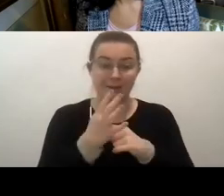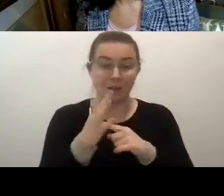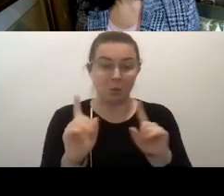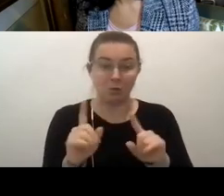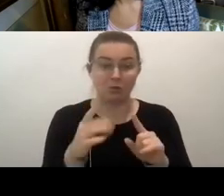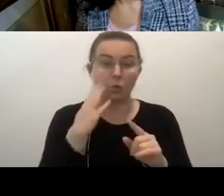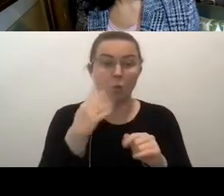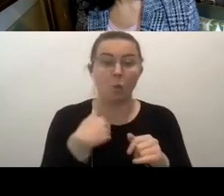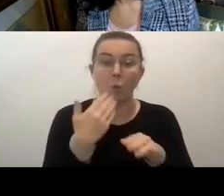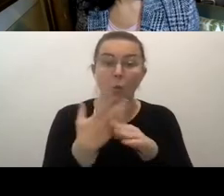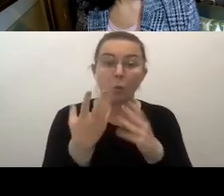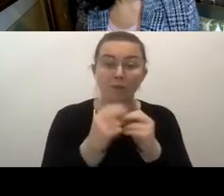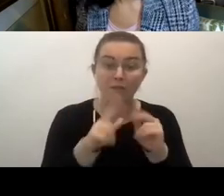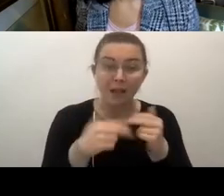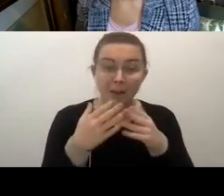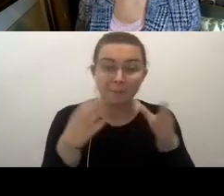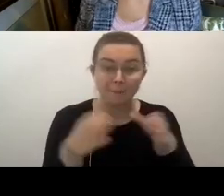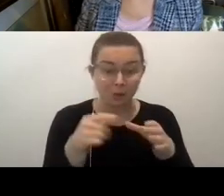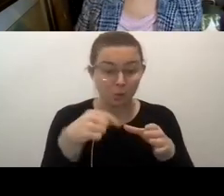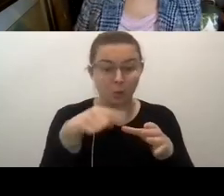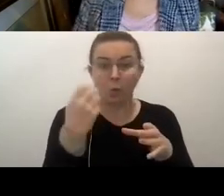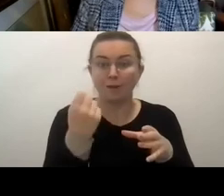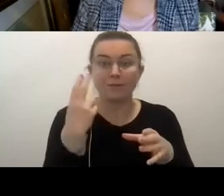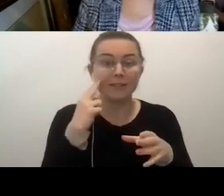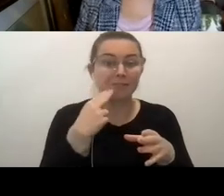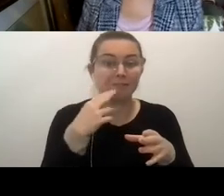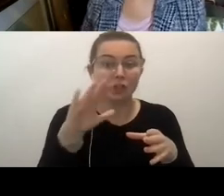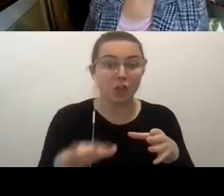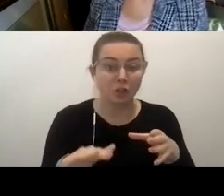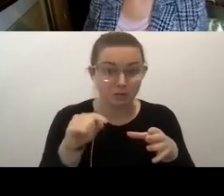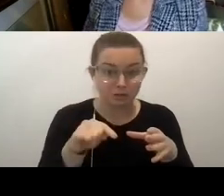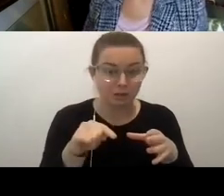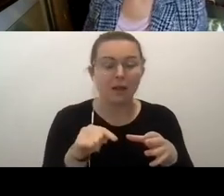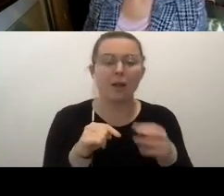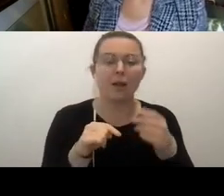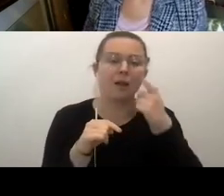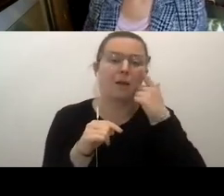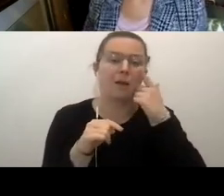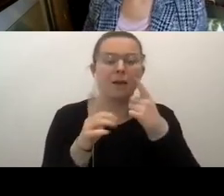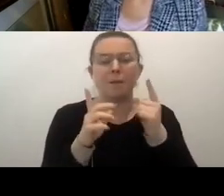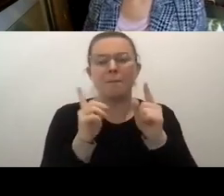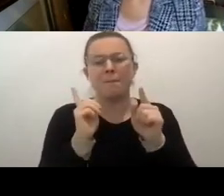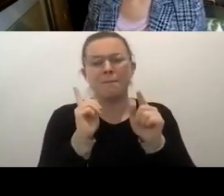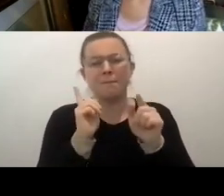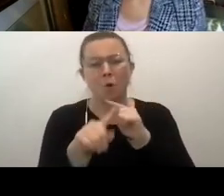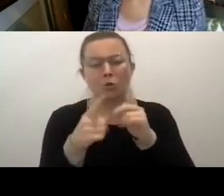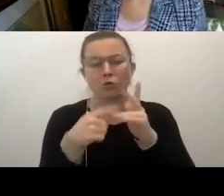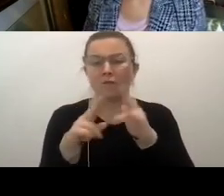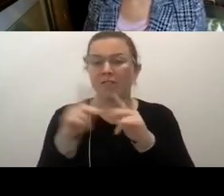working with families with deaf children is that most of the doctors of children who